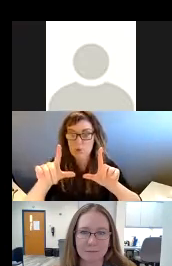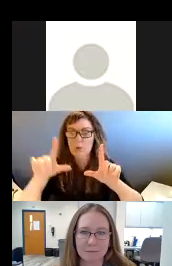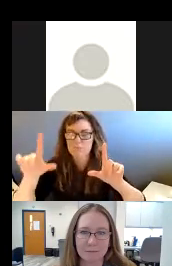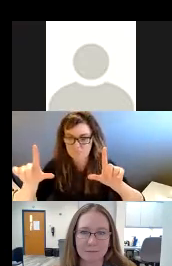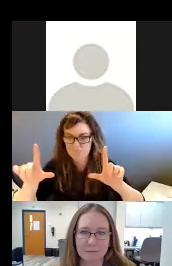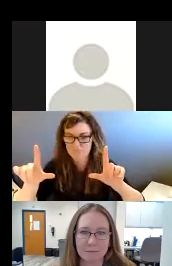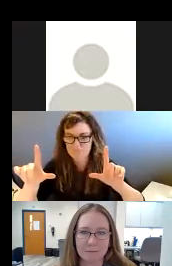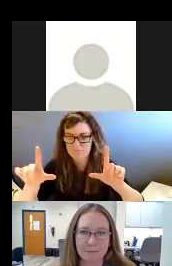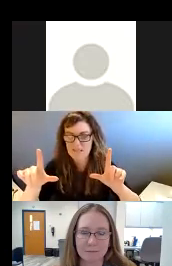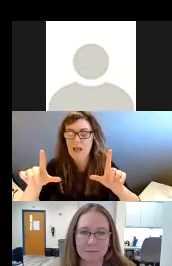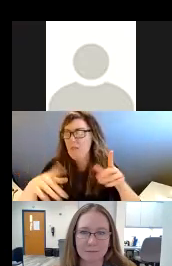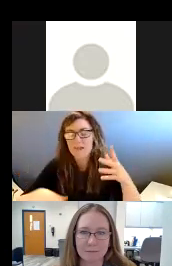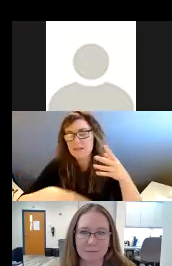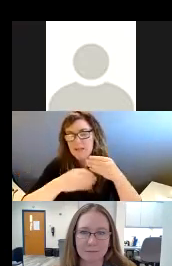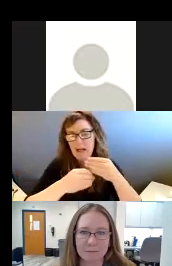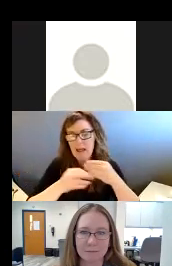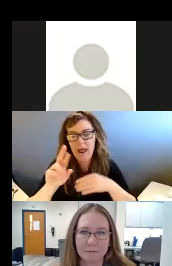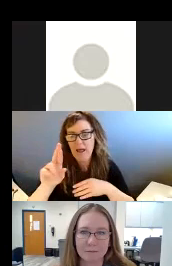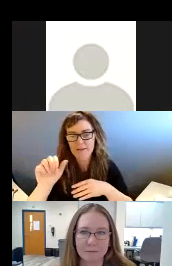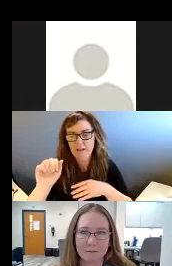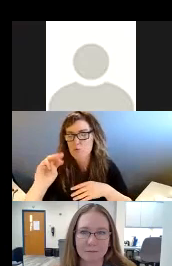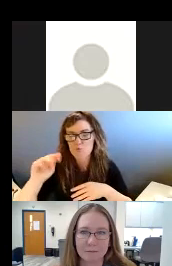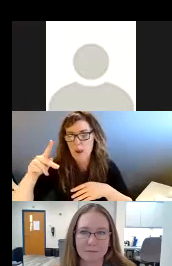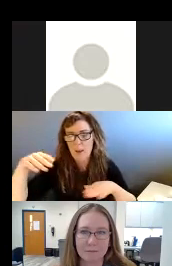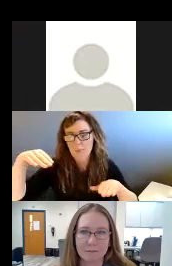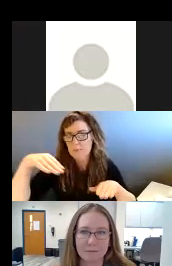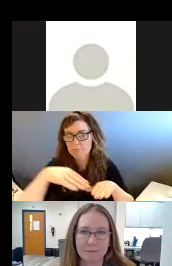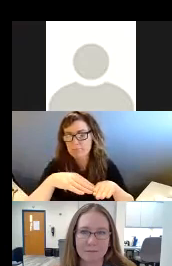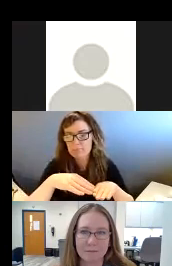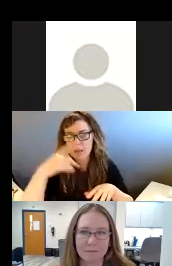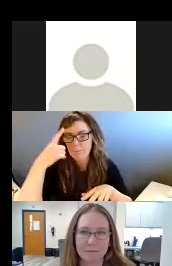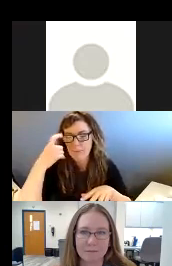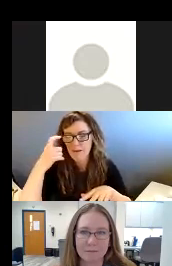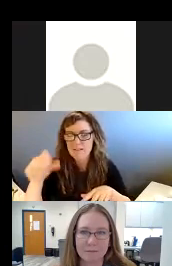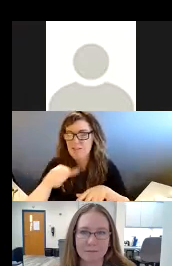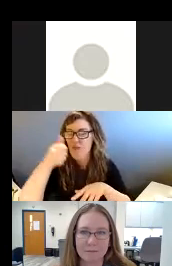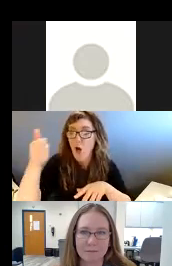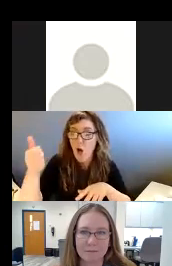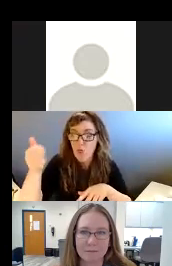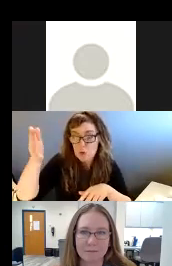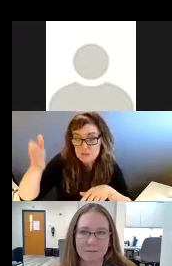CONSIDERED SINCE THIS PORTION OF THE HOME WAS ON THE OTHER SIDE BY THE MAIN LIVING ROOM AND KITCHEN,